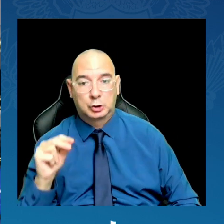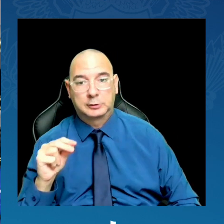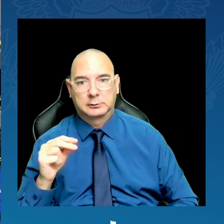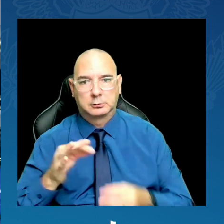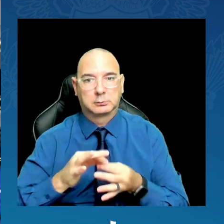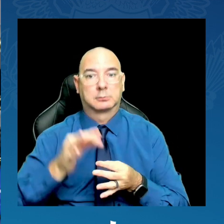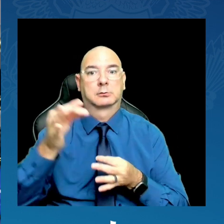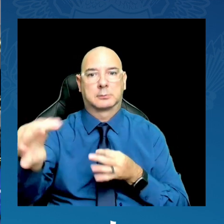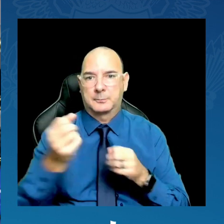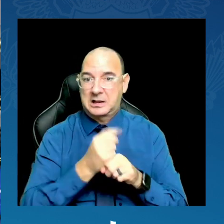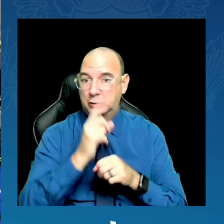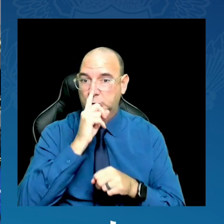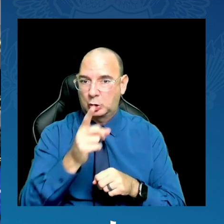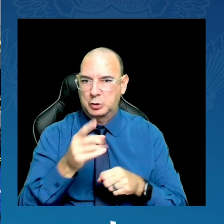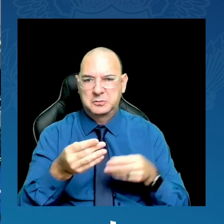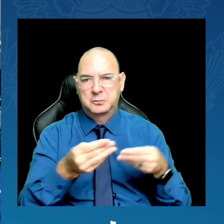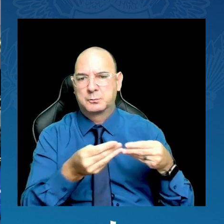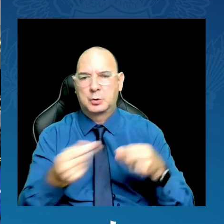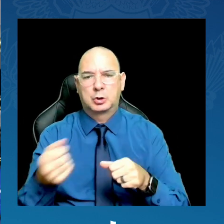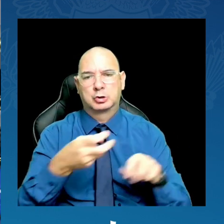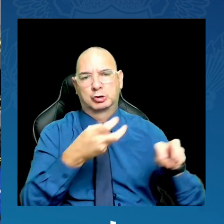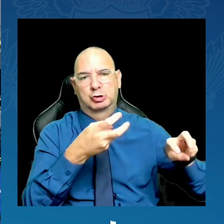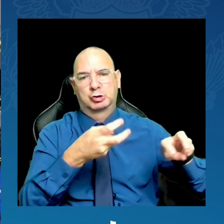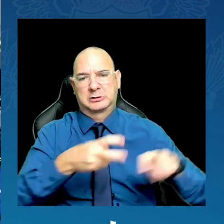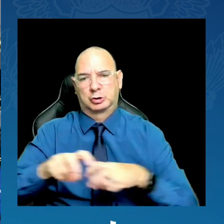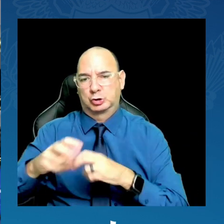And of course, we look forward to our partners making similar commitments.